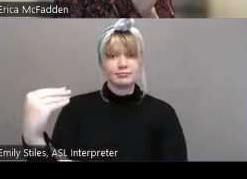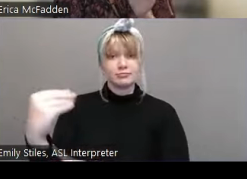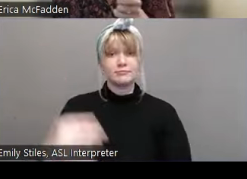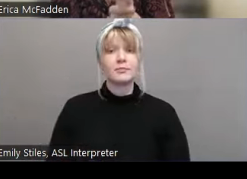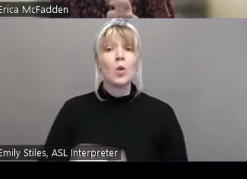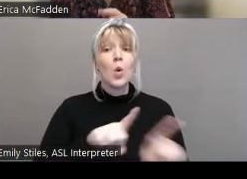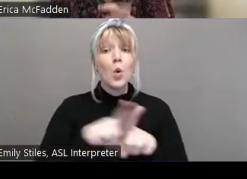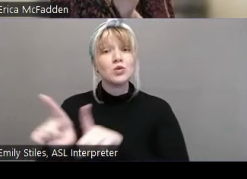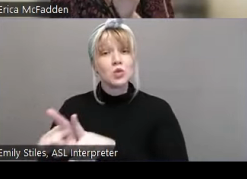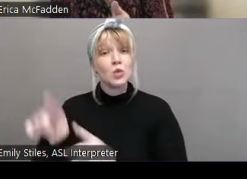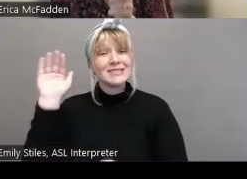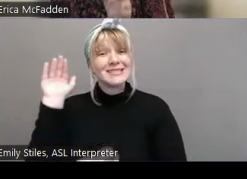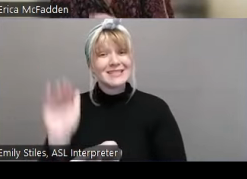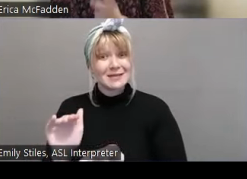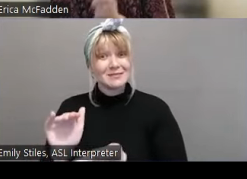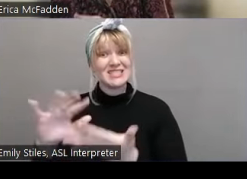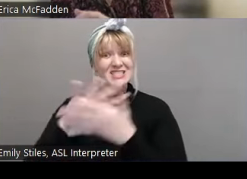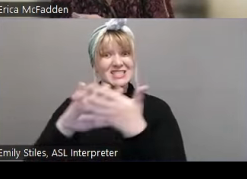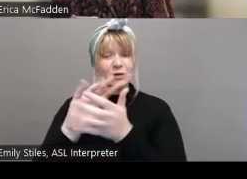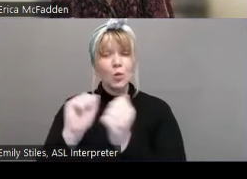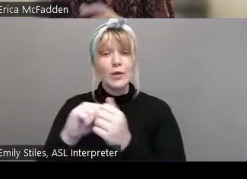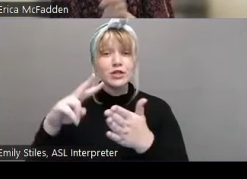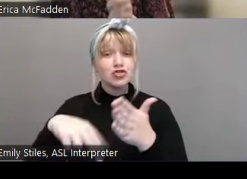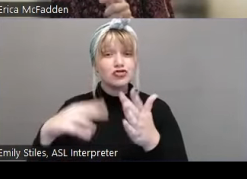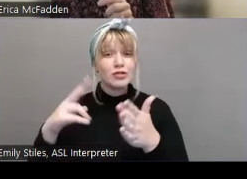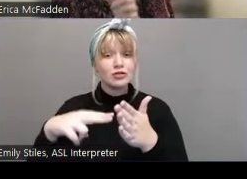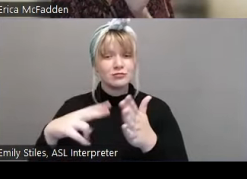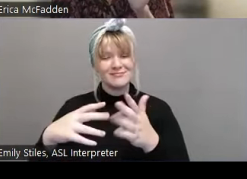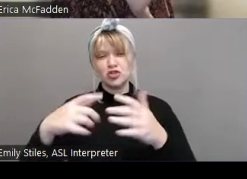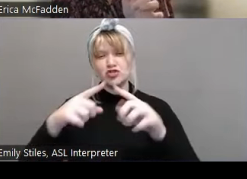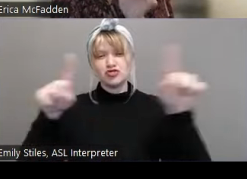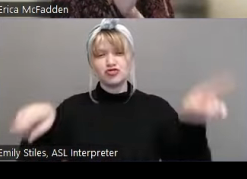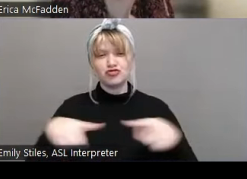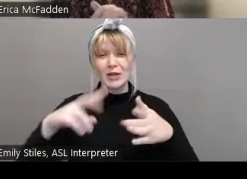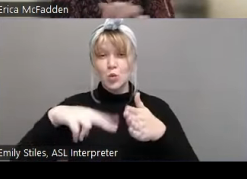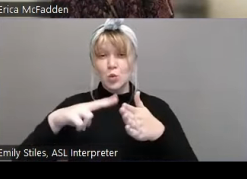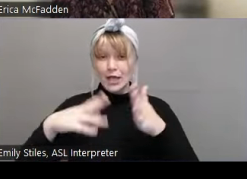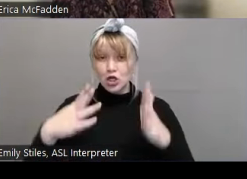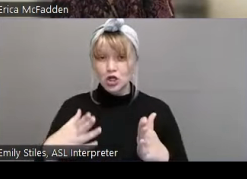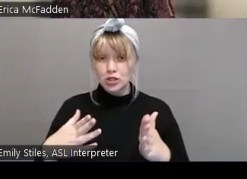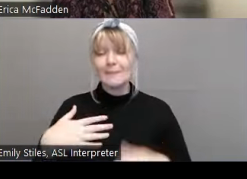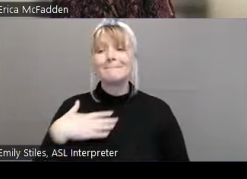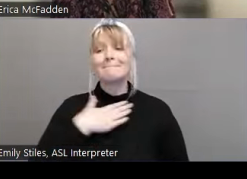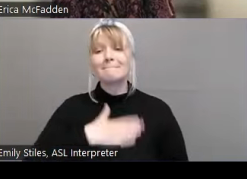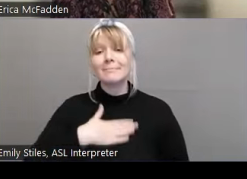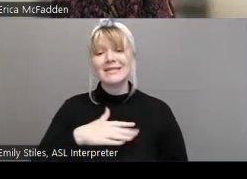boxes, activate the speech on demand feature by pressing insert, space bar, and then pressing